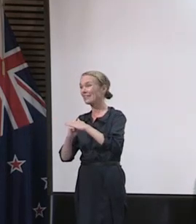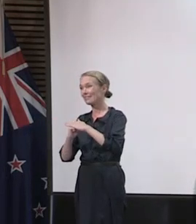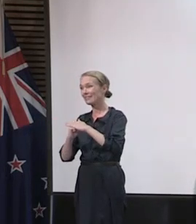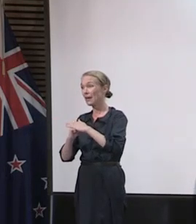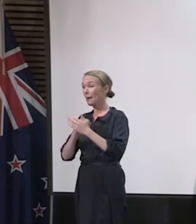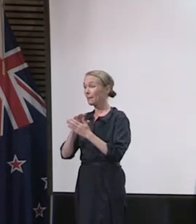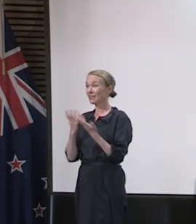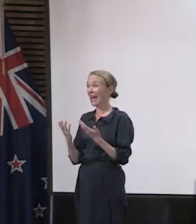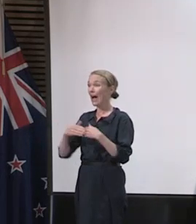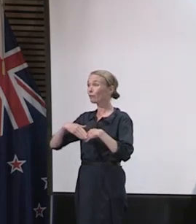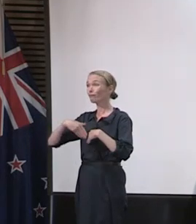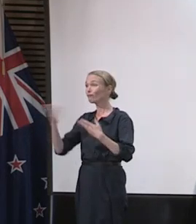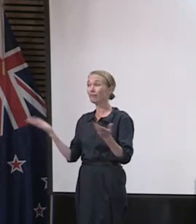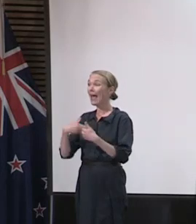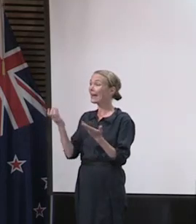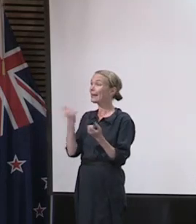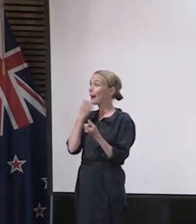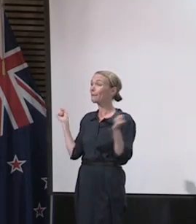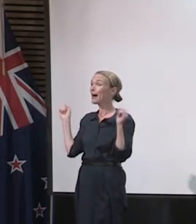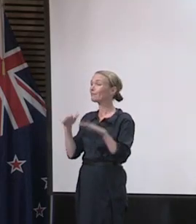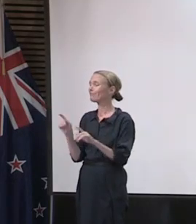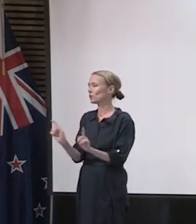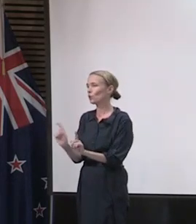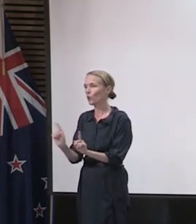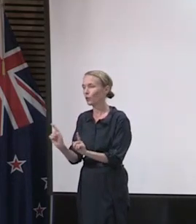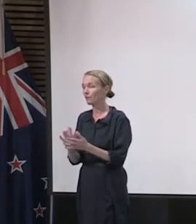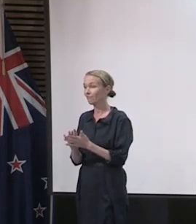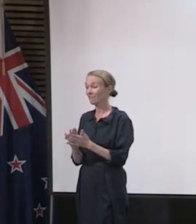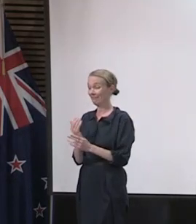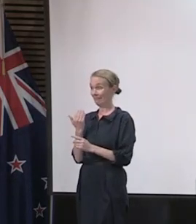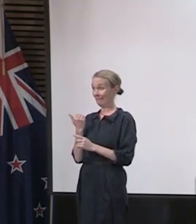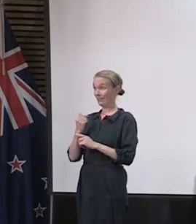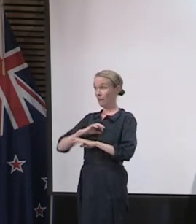There will still be restrictions in place. I don't want to leave the impression